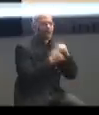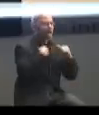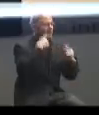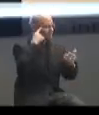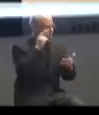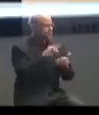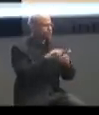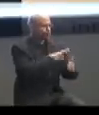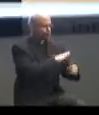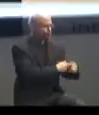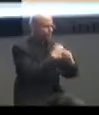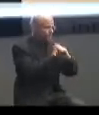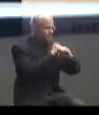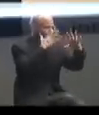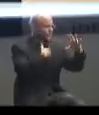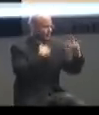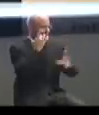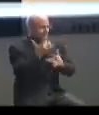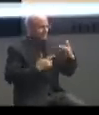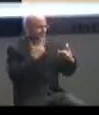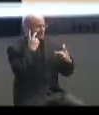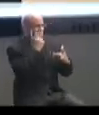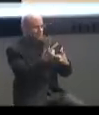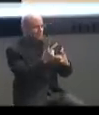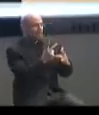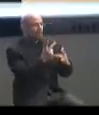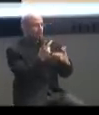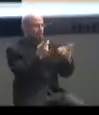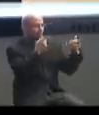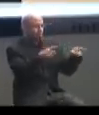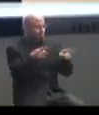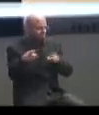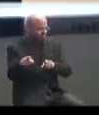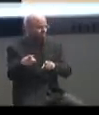I DEFINITELY THINK THERE'S A STRONG VISION THERE THAT I'M